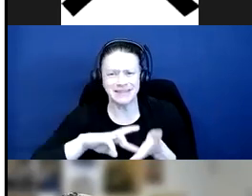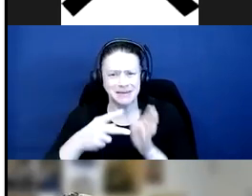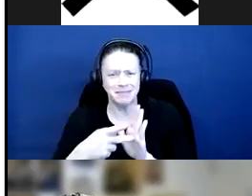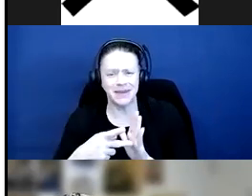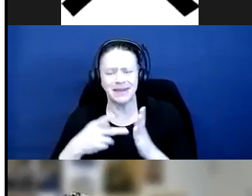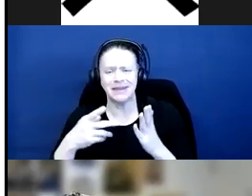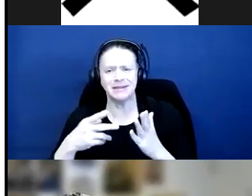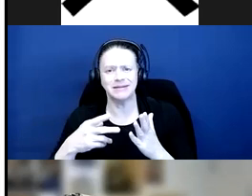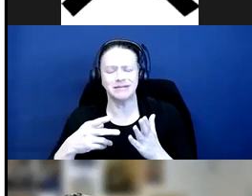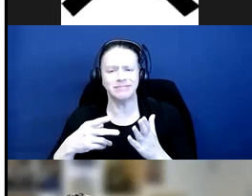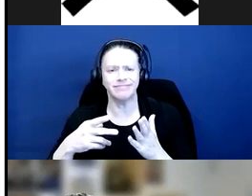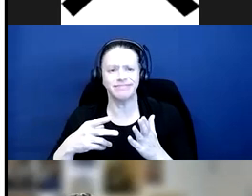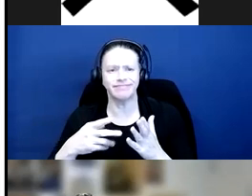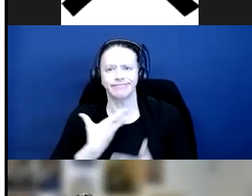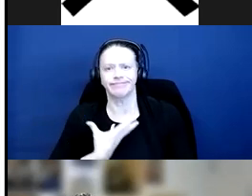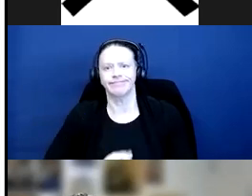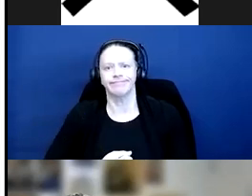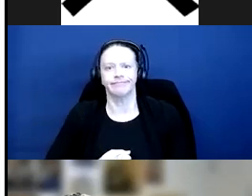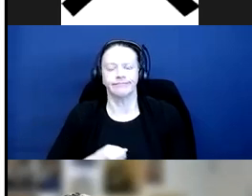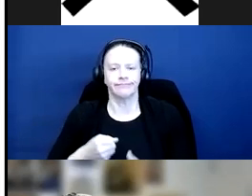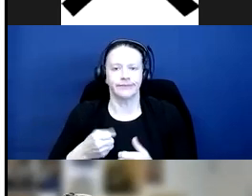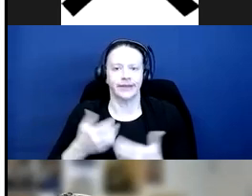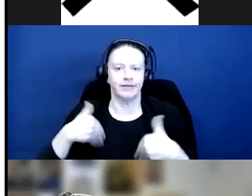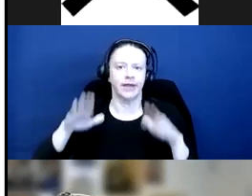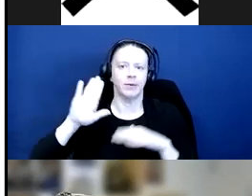and it doesn't mean compromising your values or your ethics,